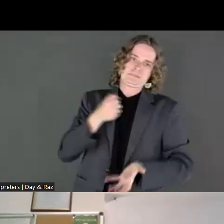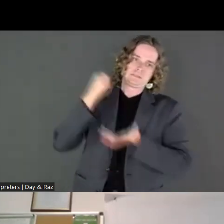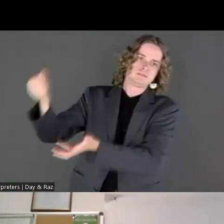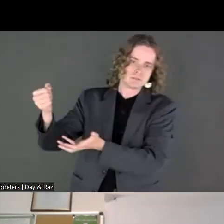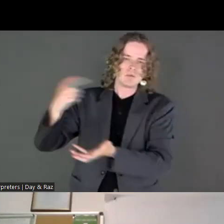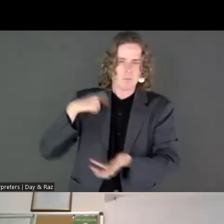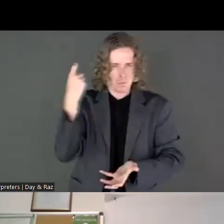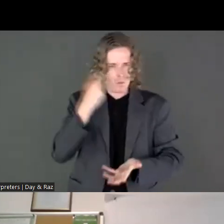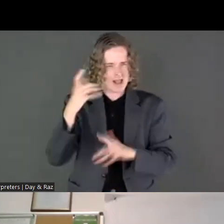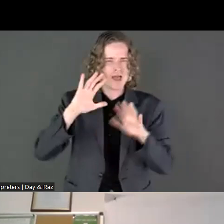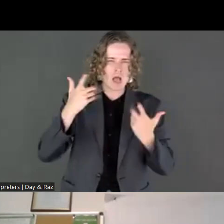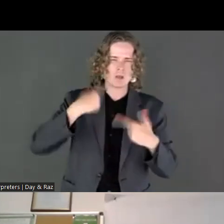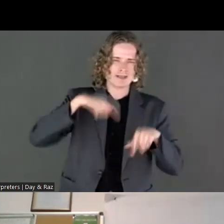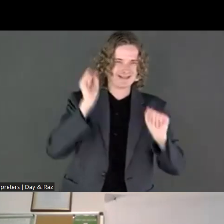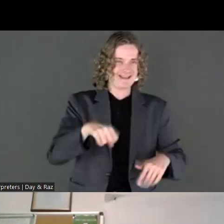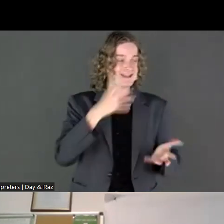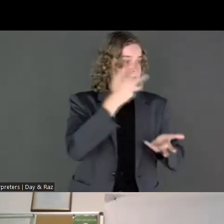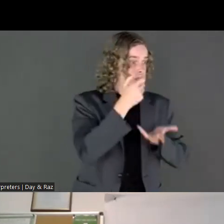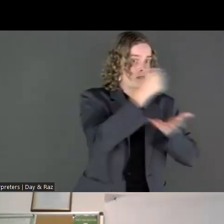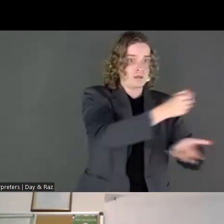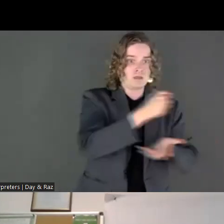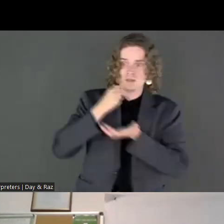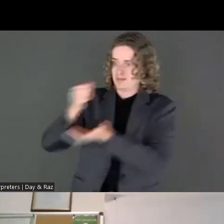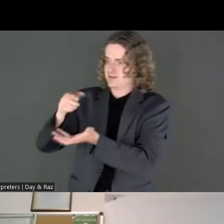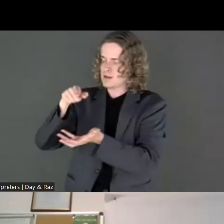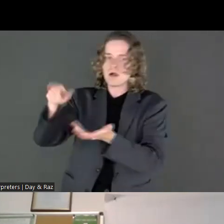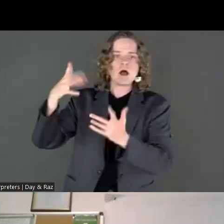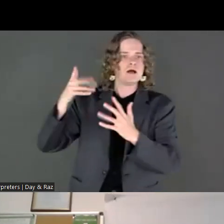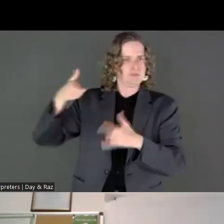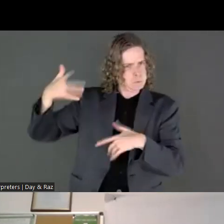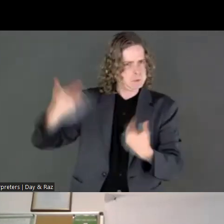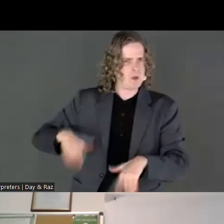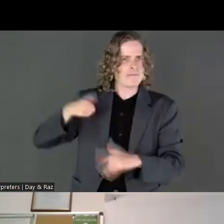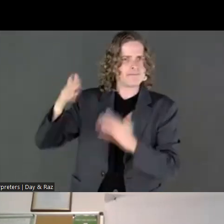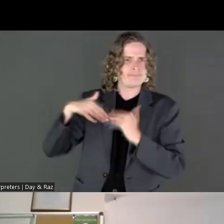based on your experience, how humanitarian actors are looking at inclusion in this